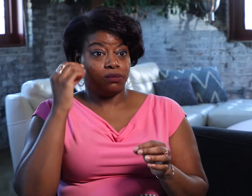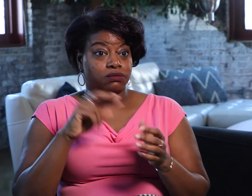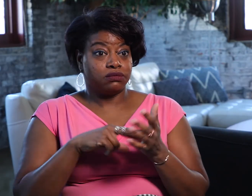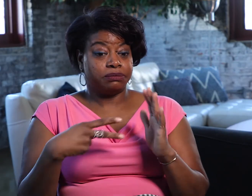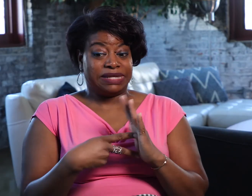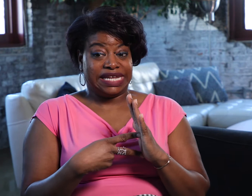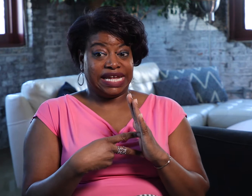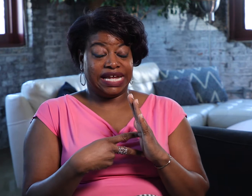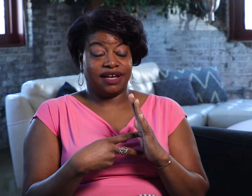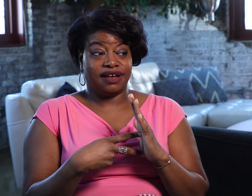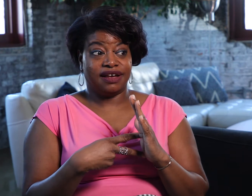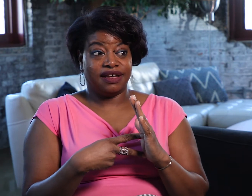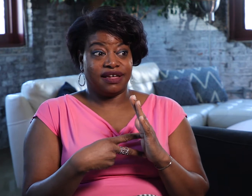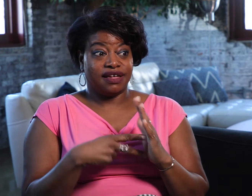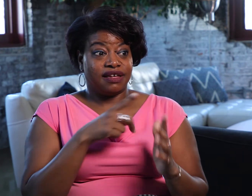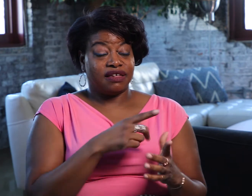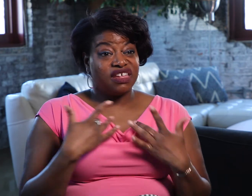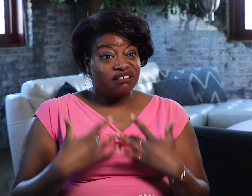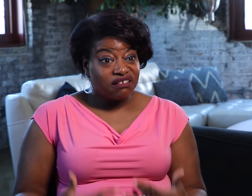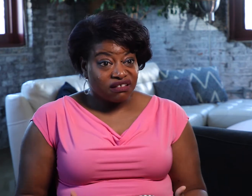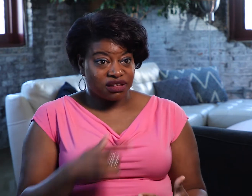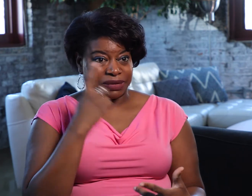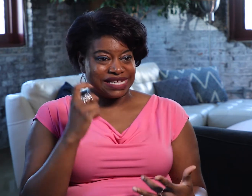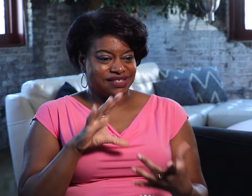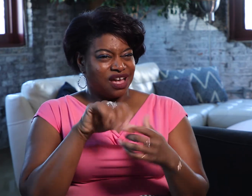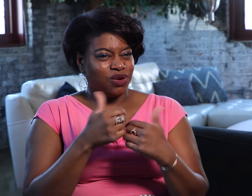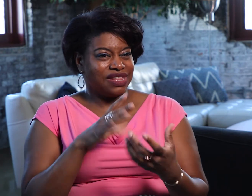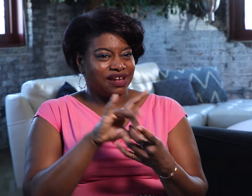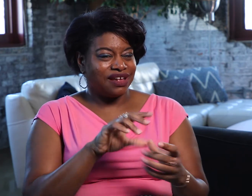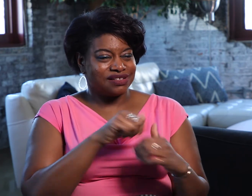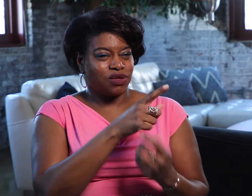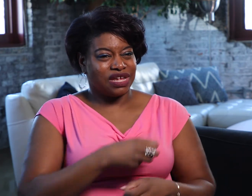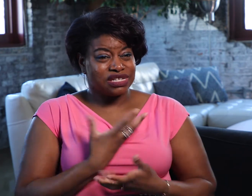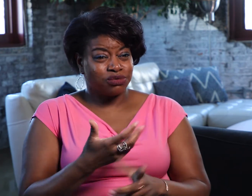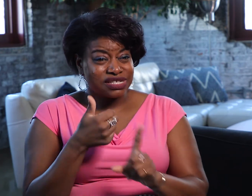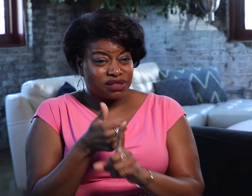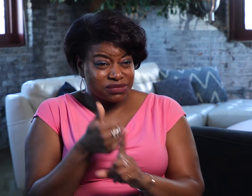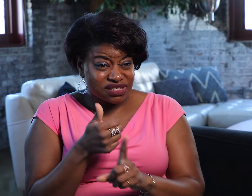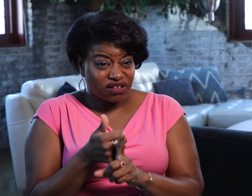use at home, which means that due to a lack of social emotional interaction and familial bonds,